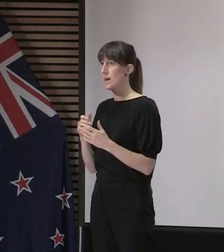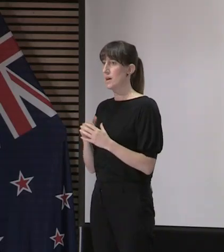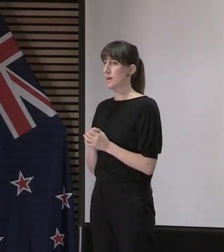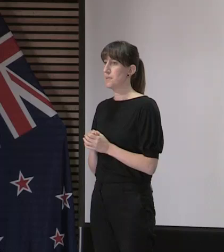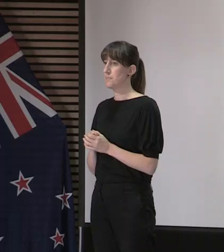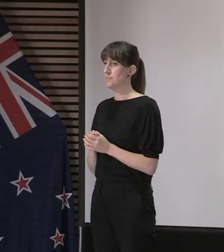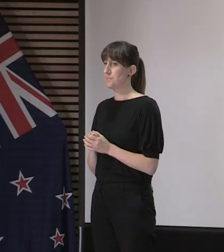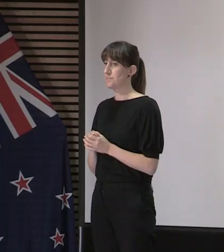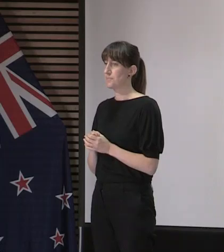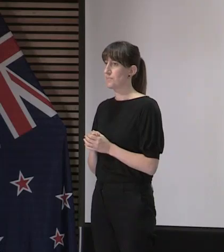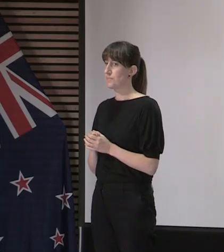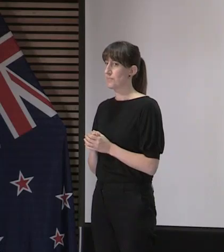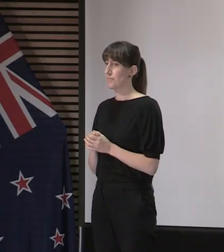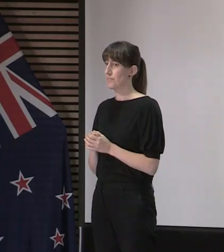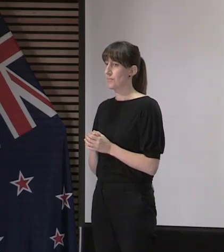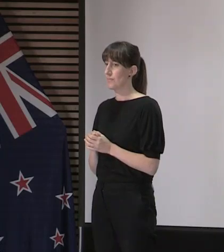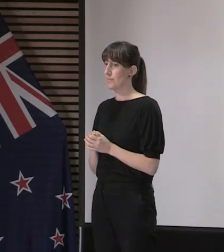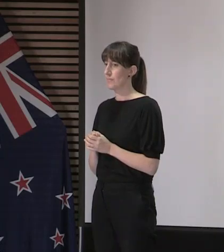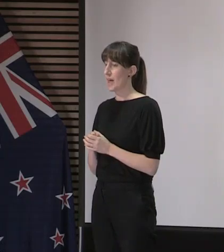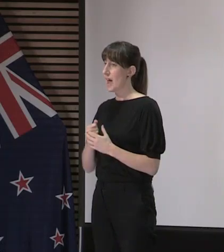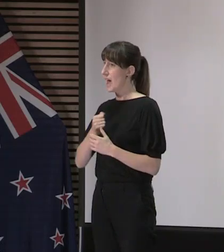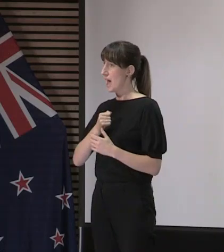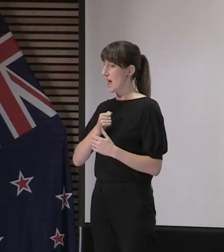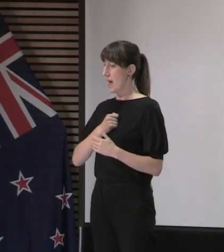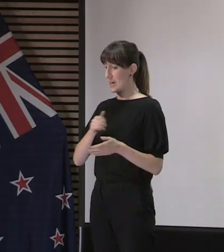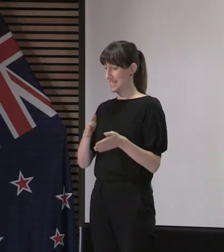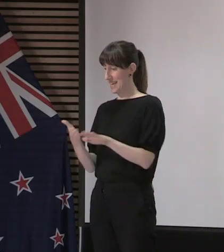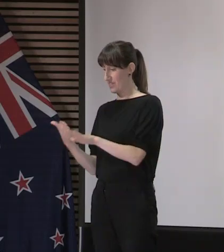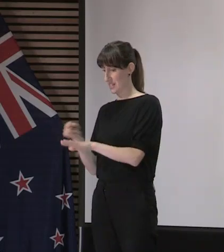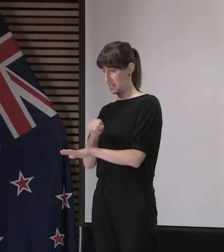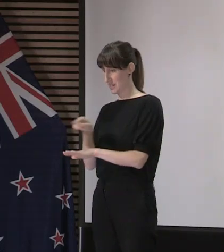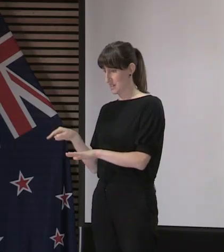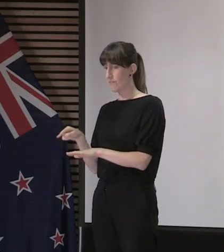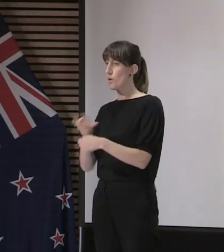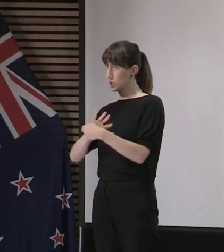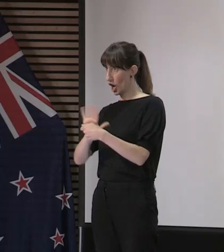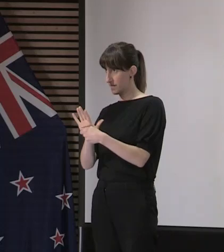any increased deaths from infectogues causes. However, I could also say that we've been